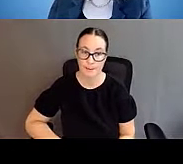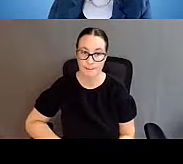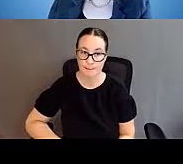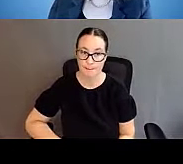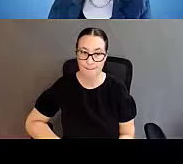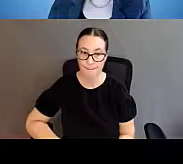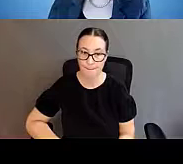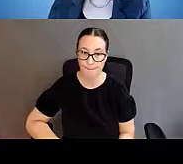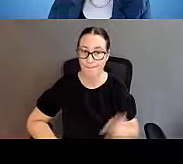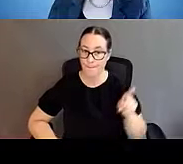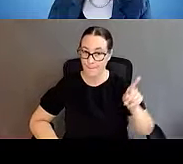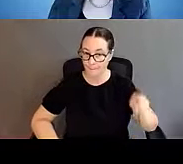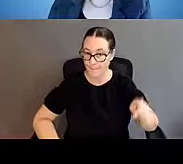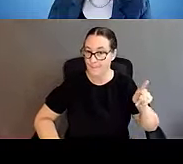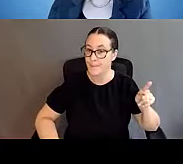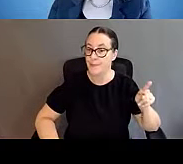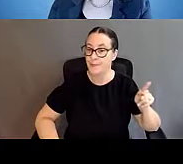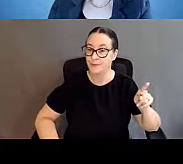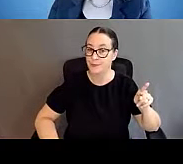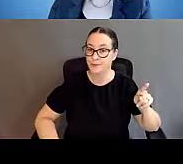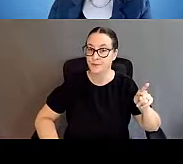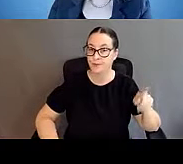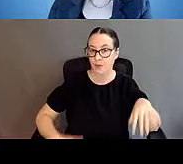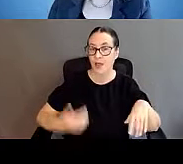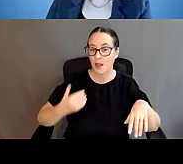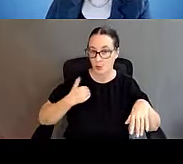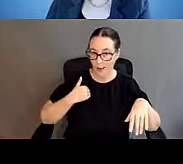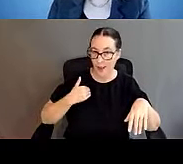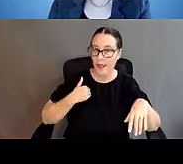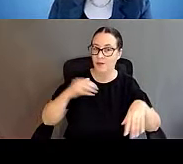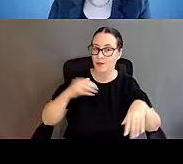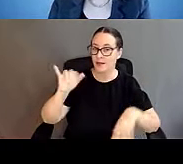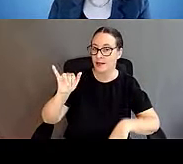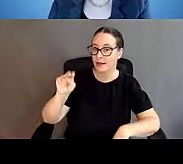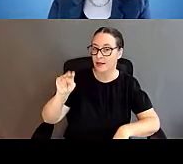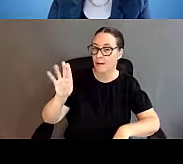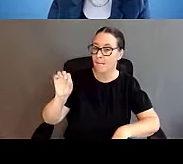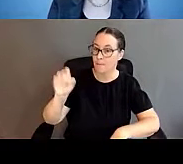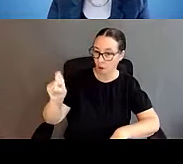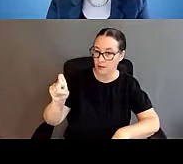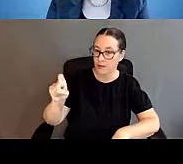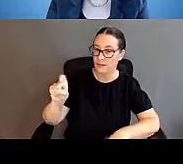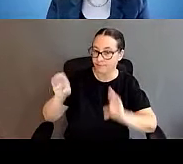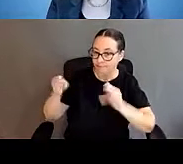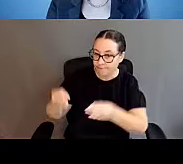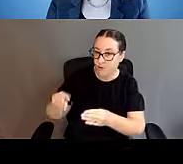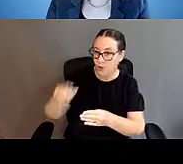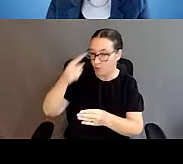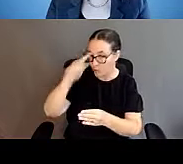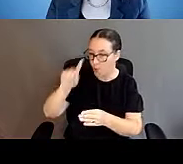Let's see. We also have a dedicated inbox for questions about data sharing,